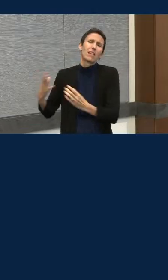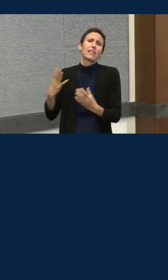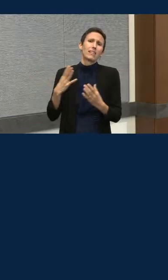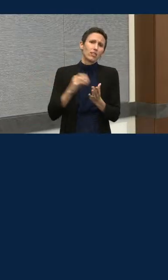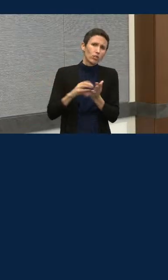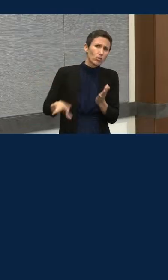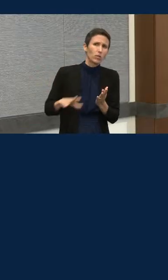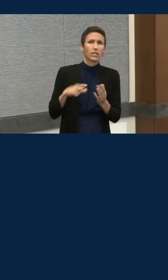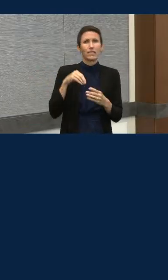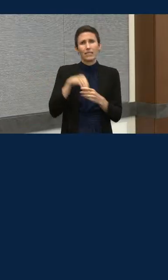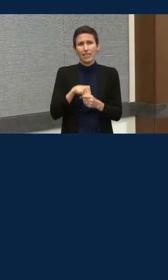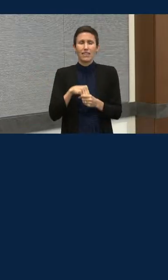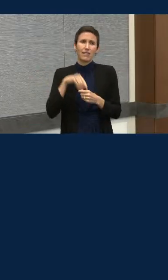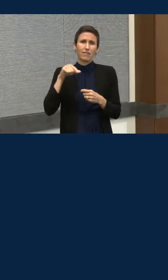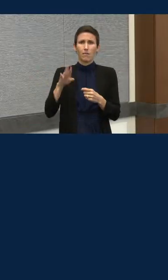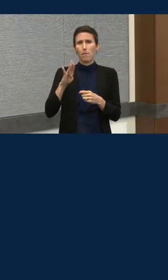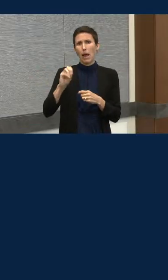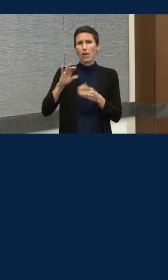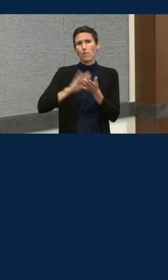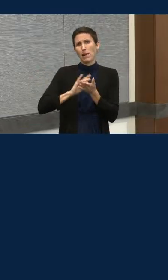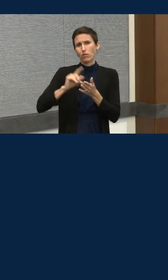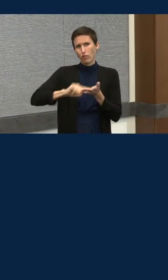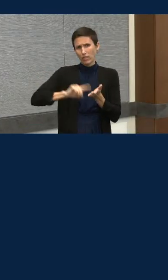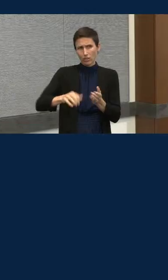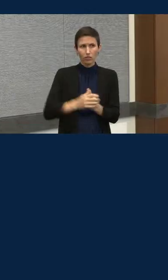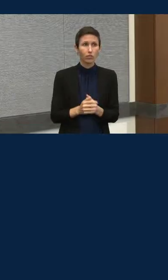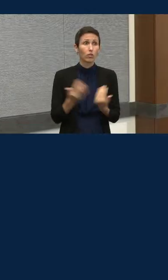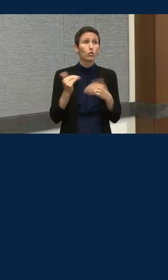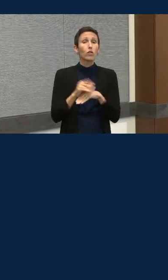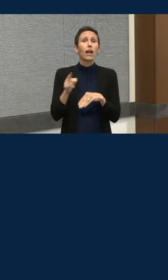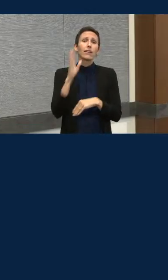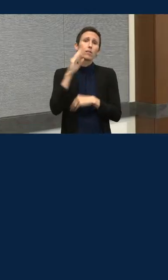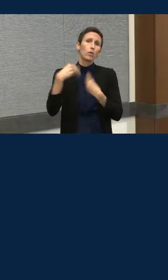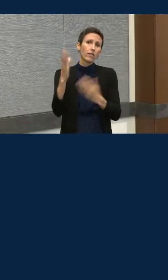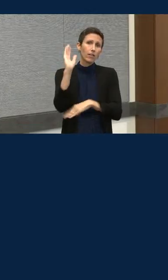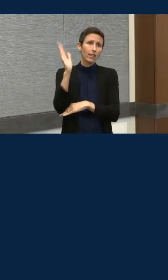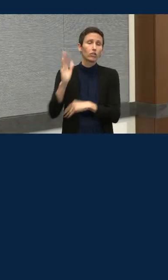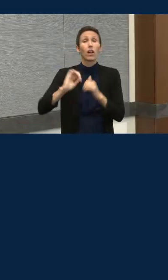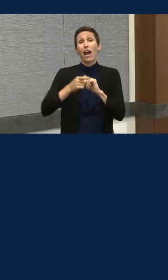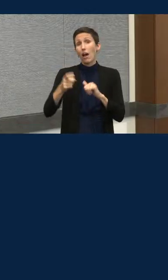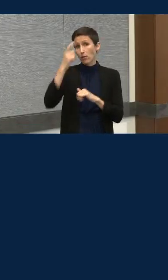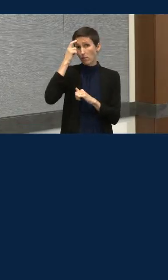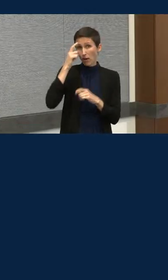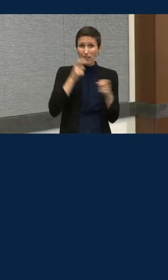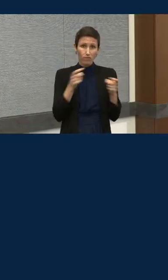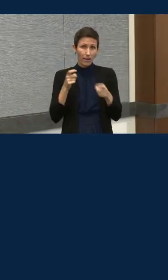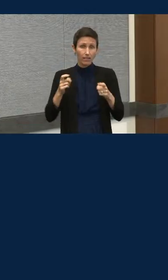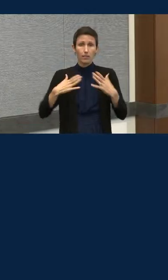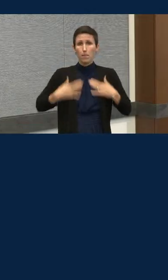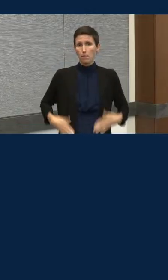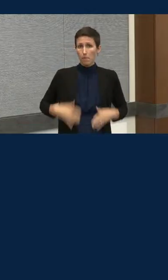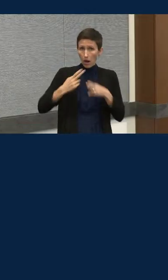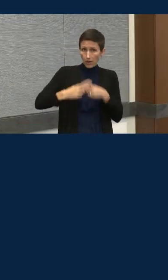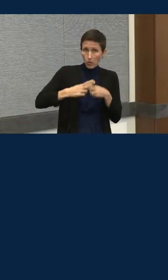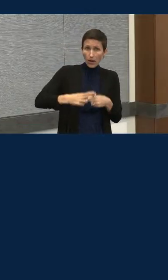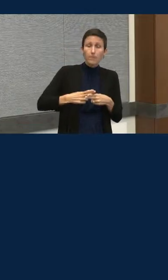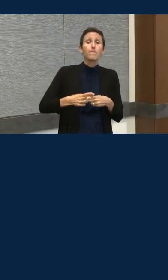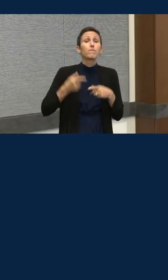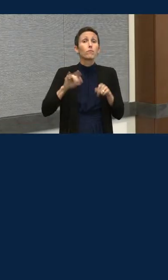his lecture, How the Brain Regulates Body Weight. In it, he will discuss how our neural